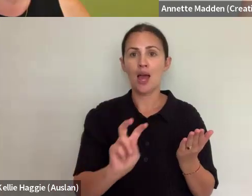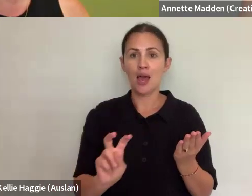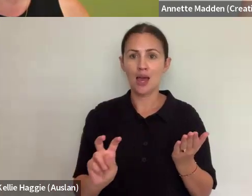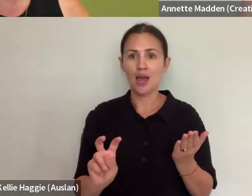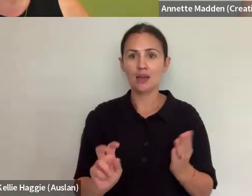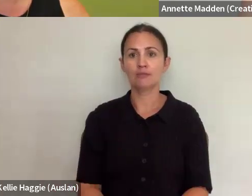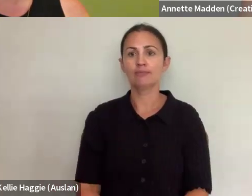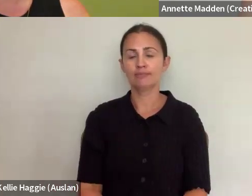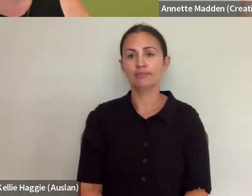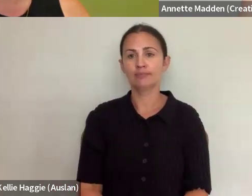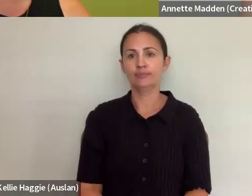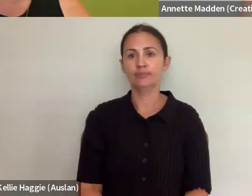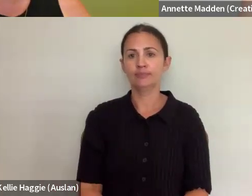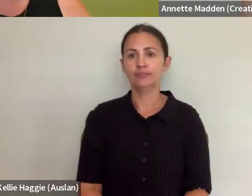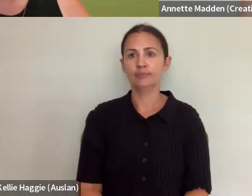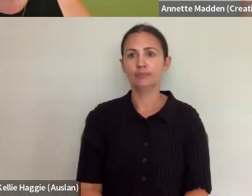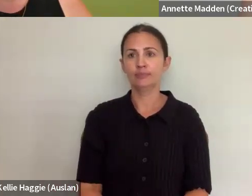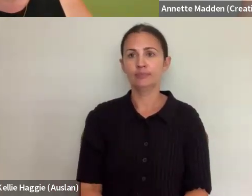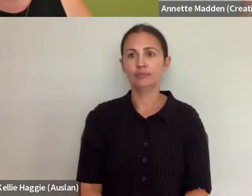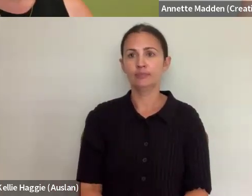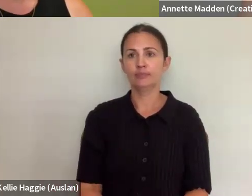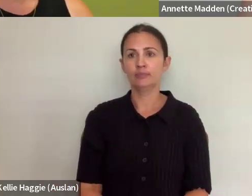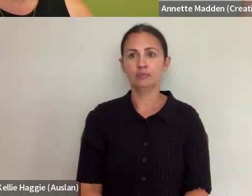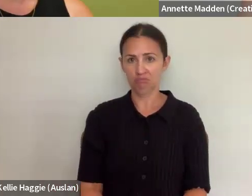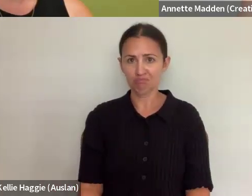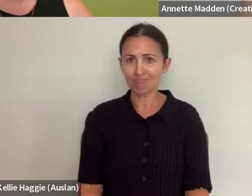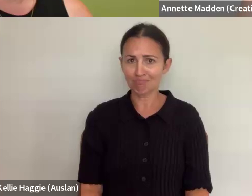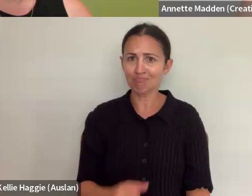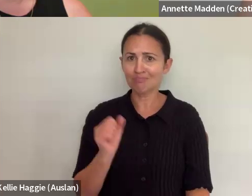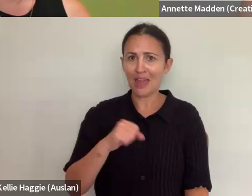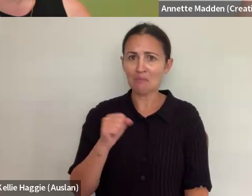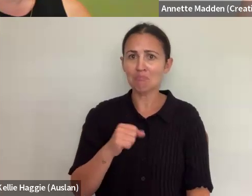planning as well. We have had a question coming, the funding be used for